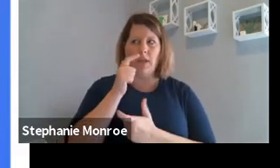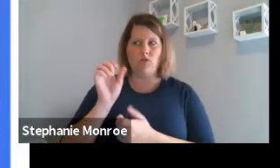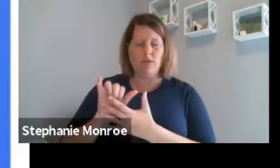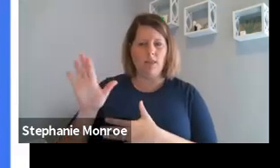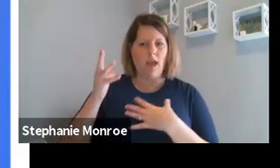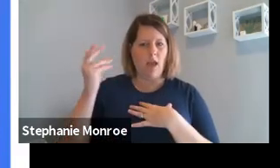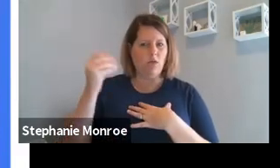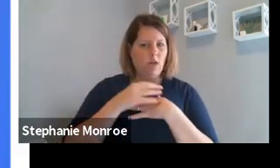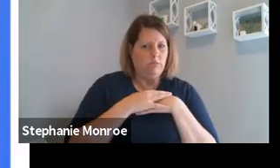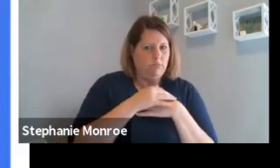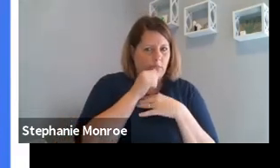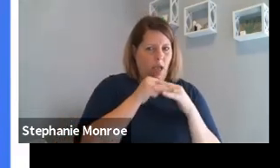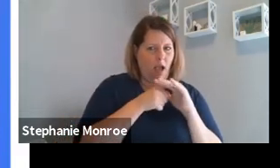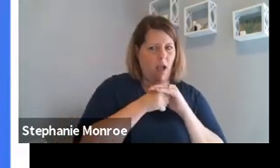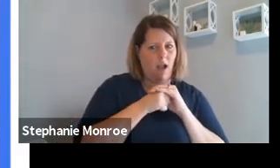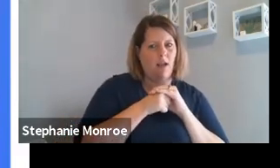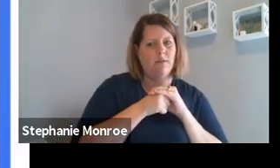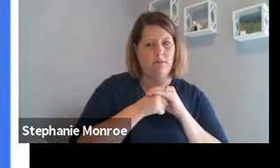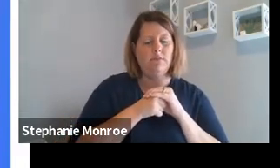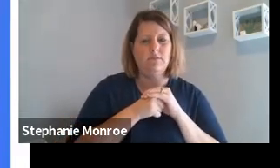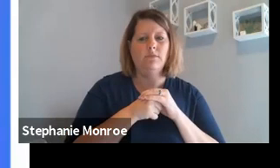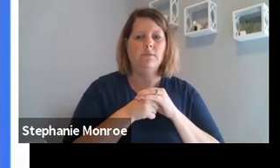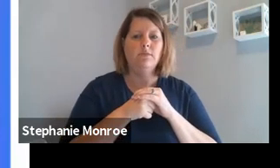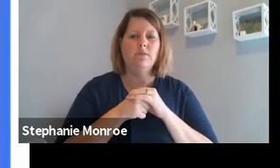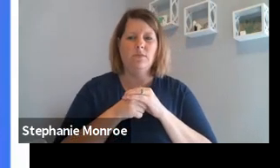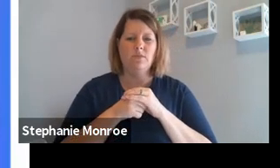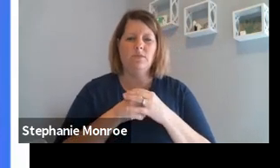They're really hiding behind that person.